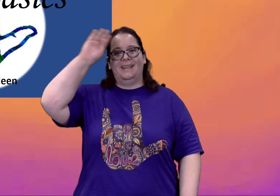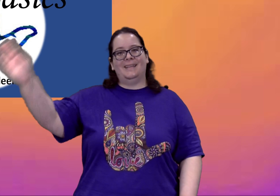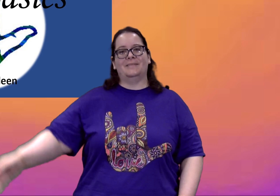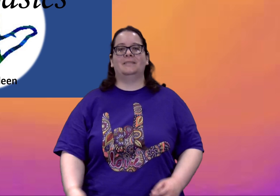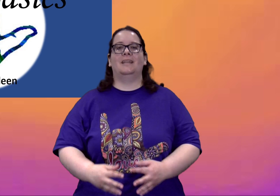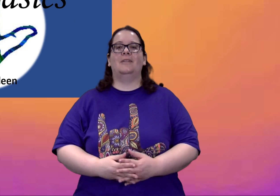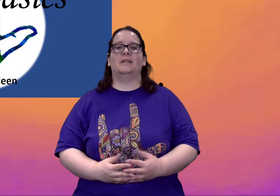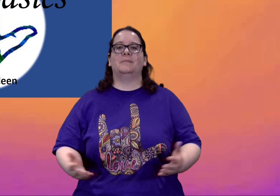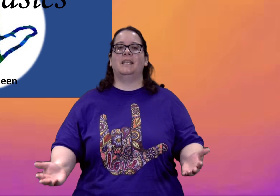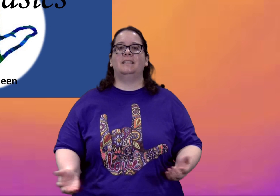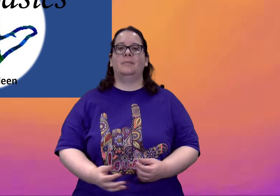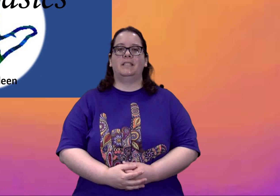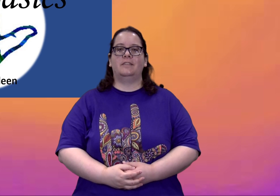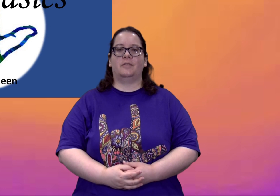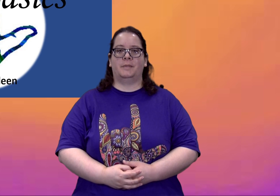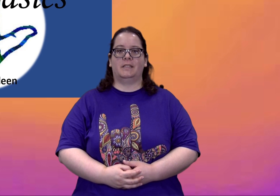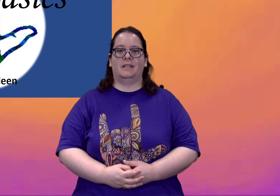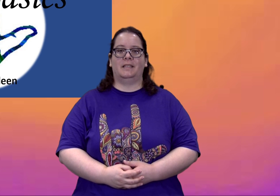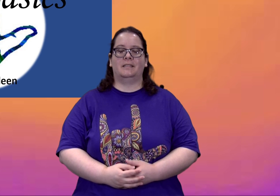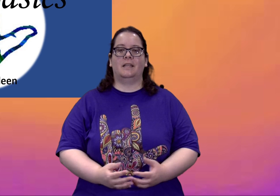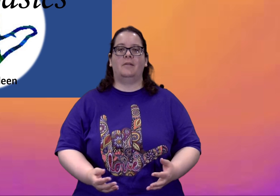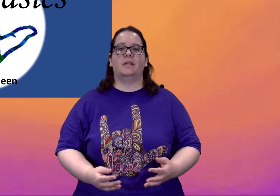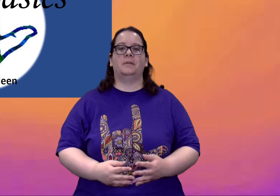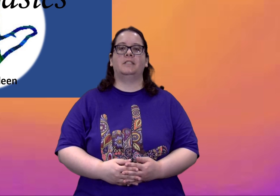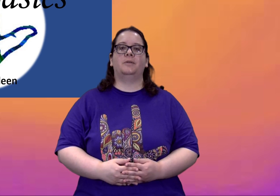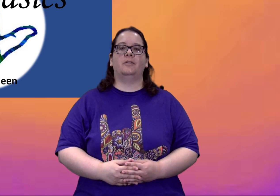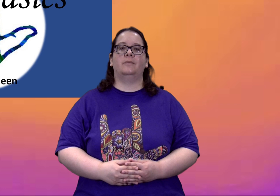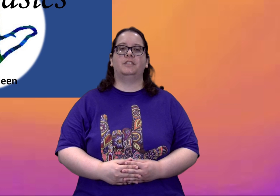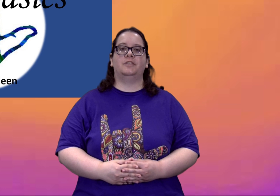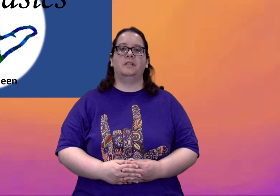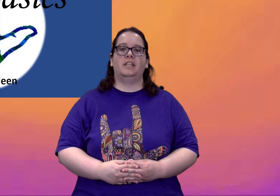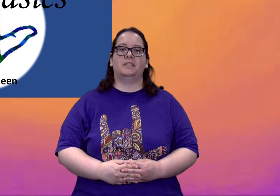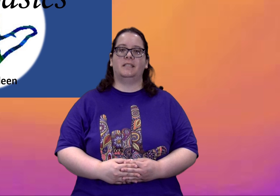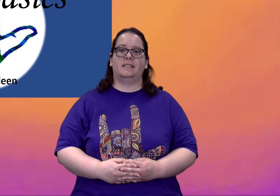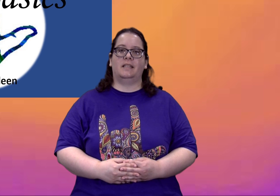Hello! And welcome to ASL Basics with Ms. Colleen. I recommend this program for children ages 6